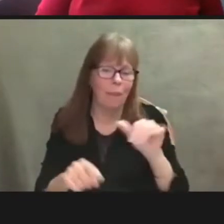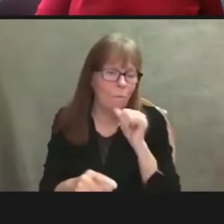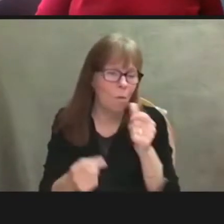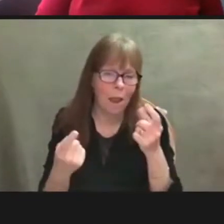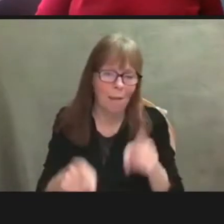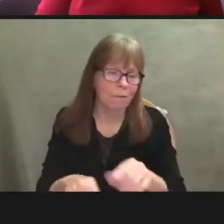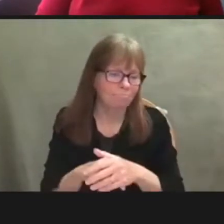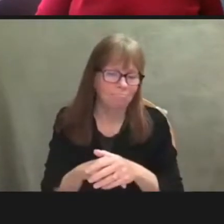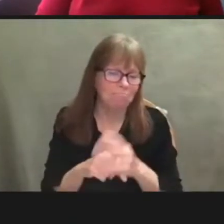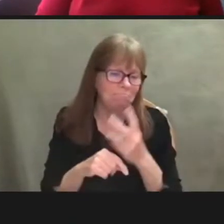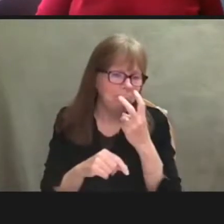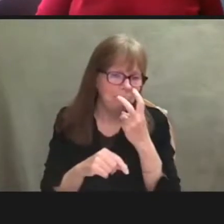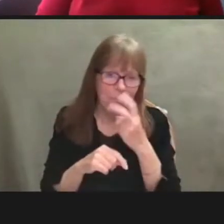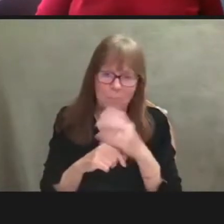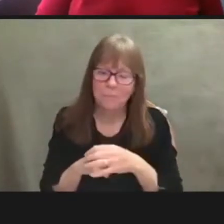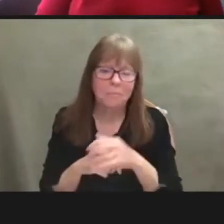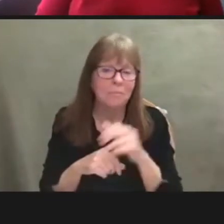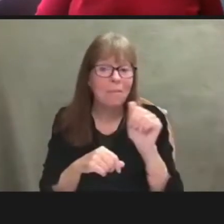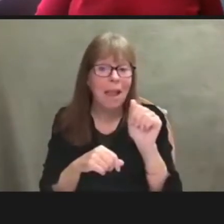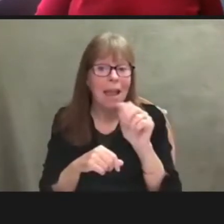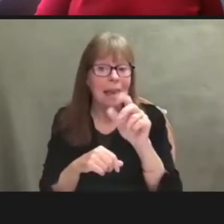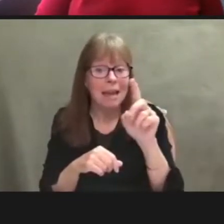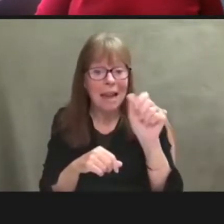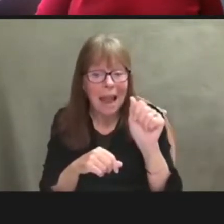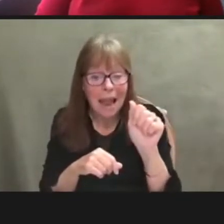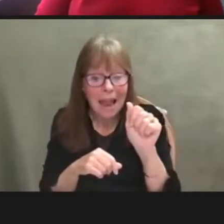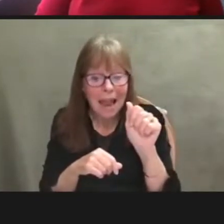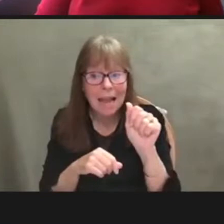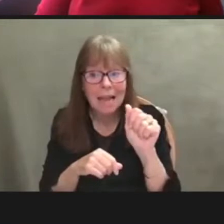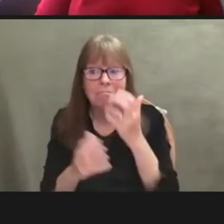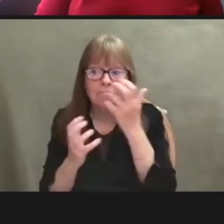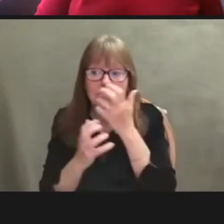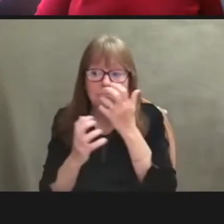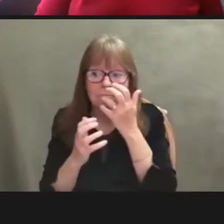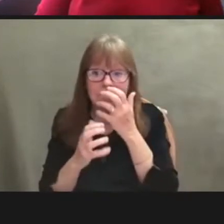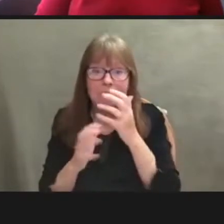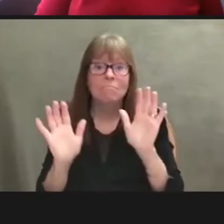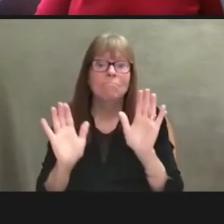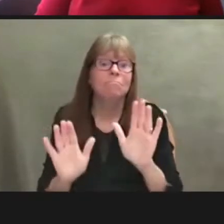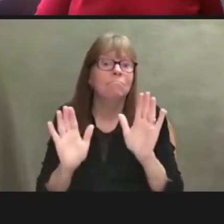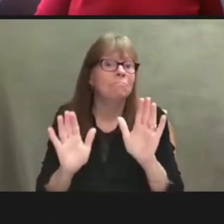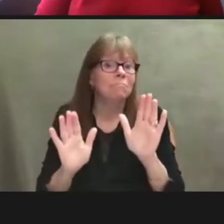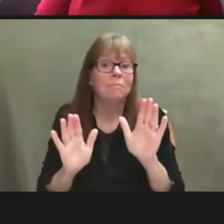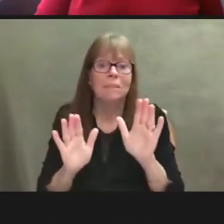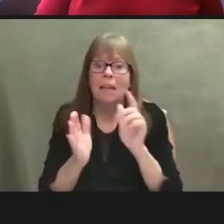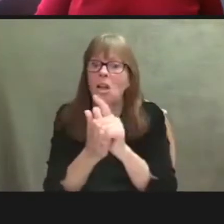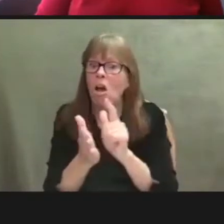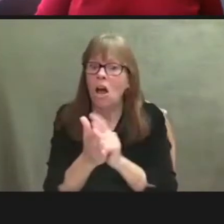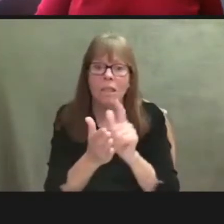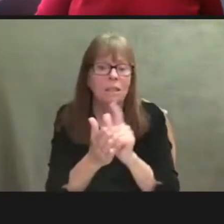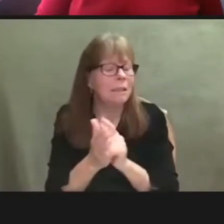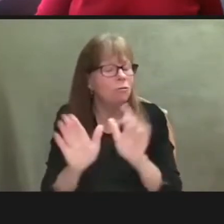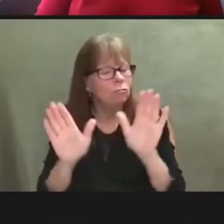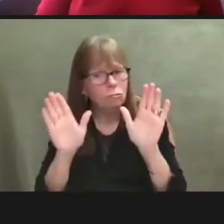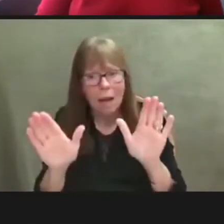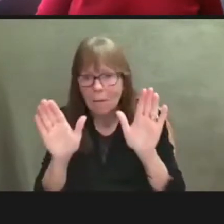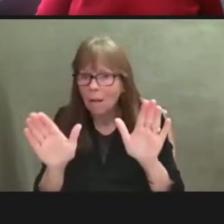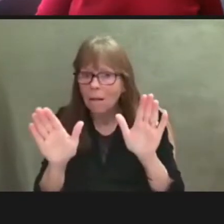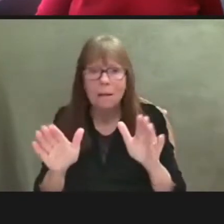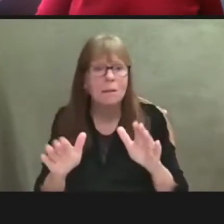So the ADA is incredible piece of civil legislation protecting the rights of people with disabilities.